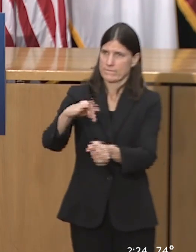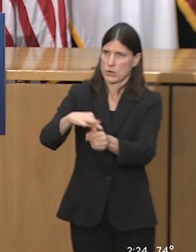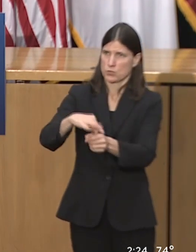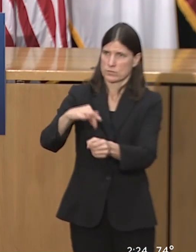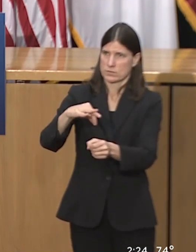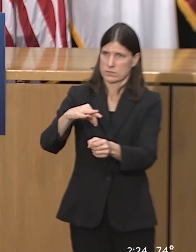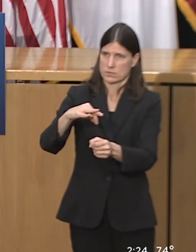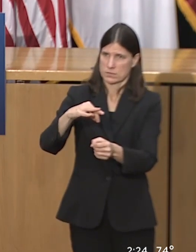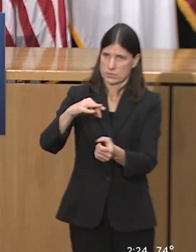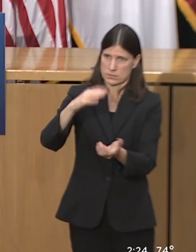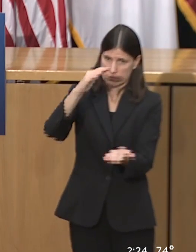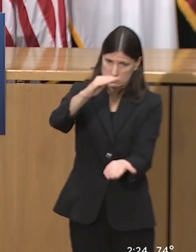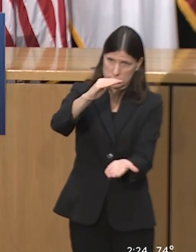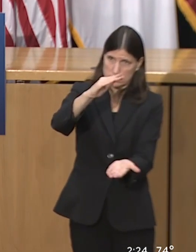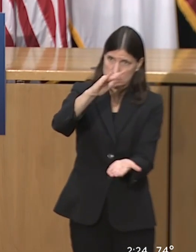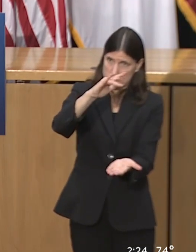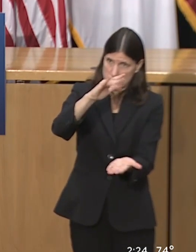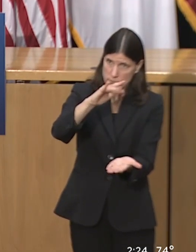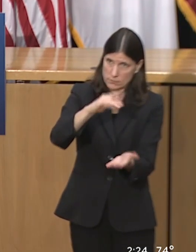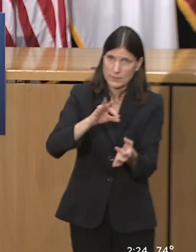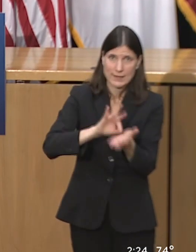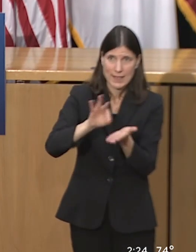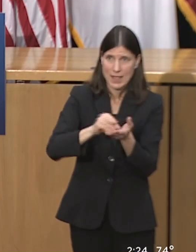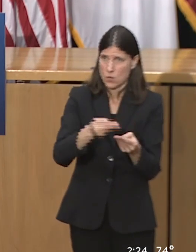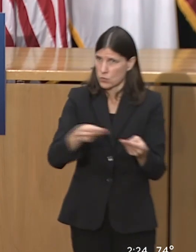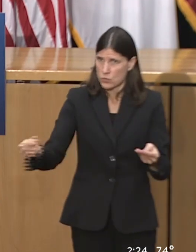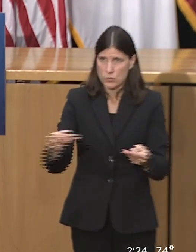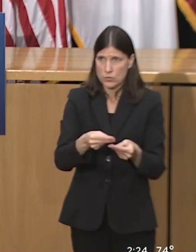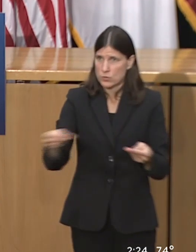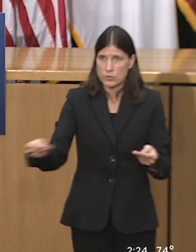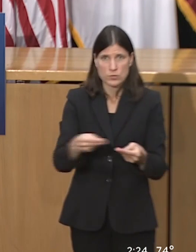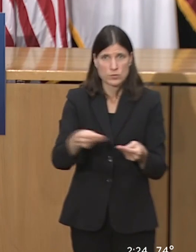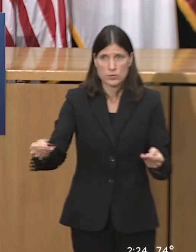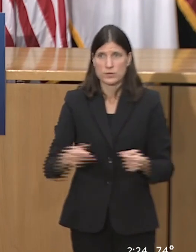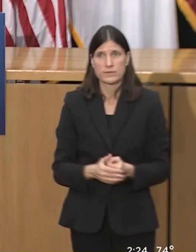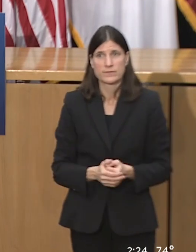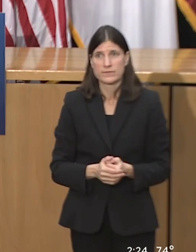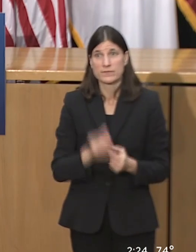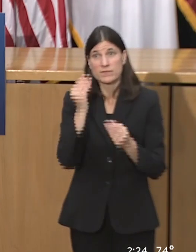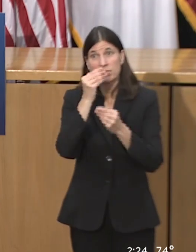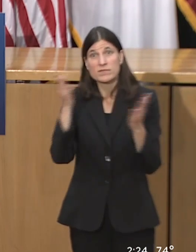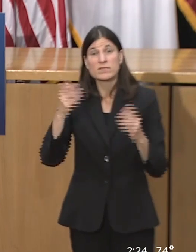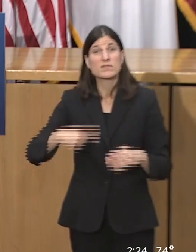PLACE ACROSS THE COUNTRY. WE NEED TO COUNT ALL THE VOTES AND RECOGNIZE -- I HAVEN'T